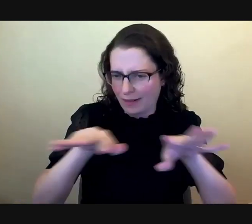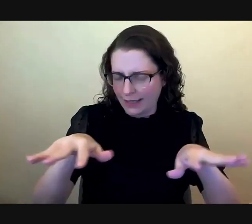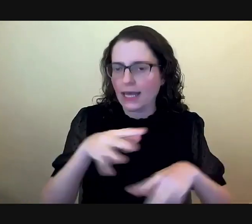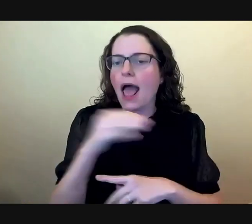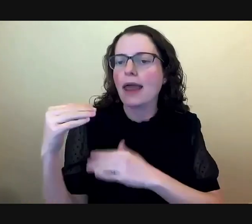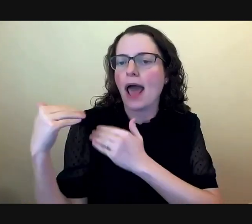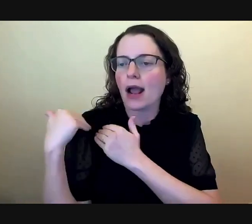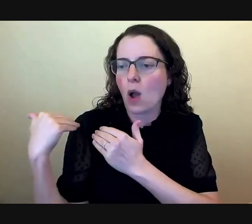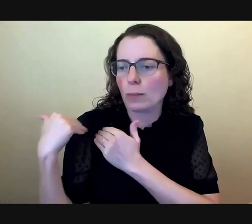and Accountability Act.